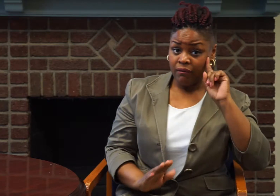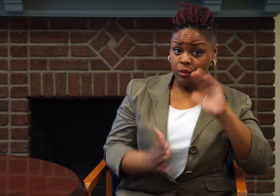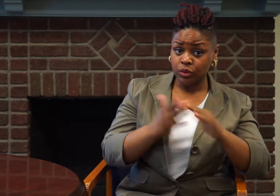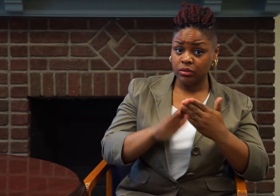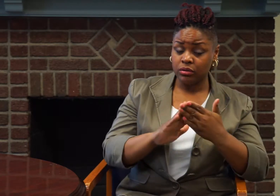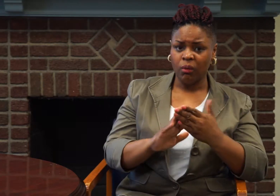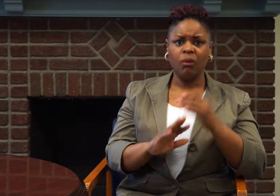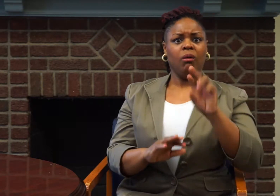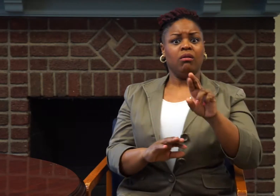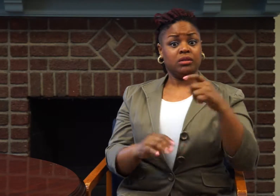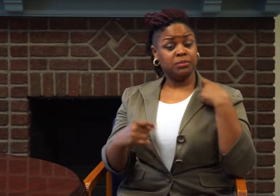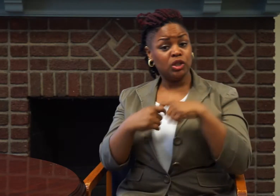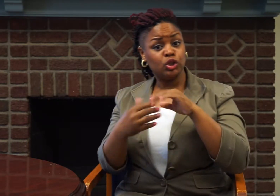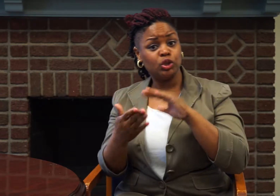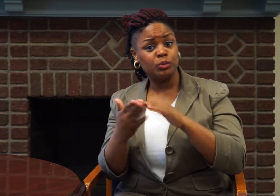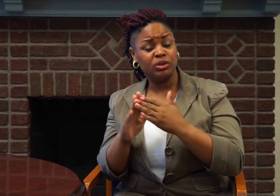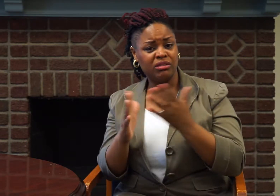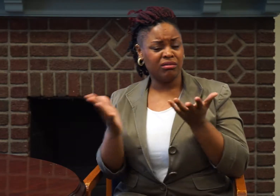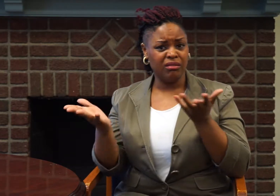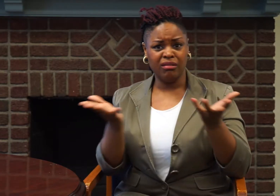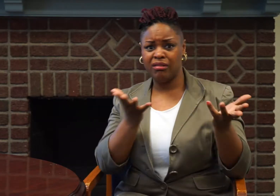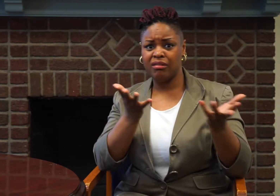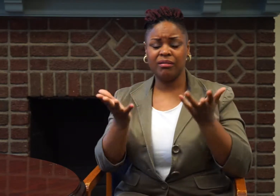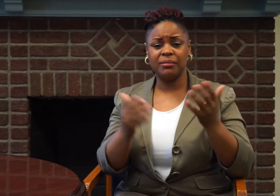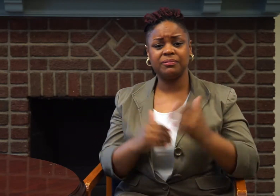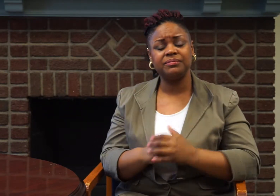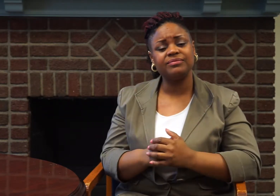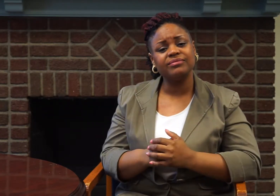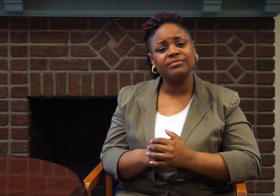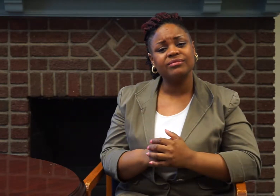"Do I have to choose between my Deaf community or my Spanish community?"